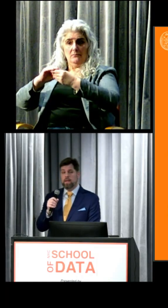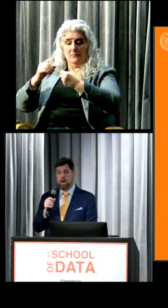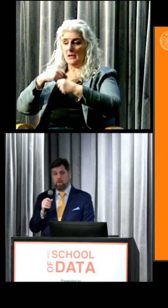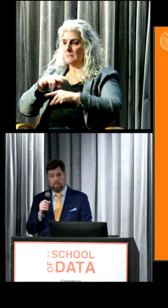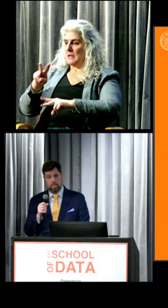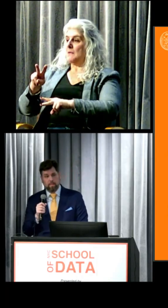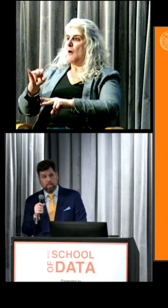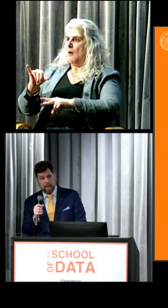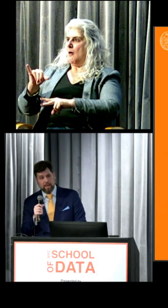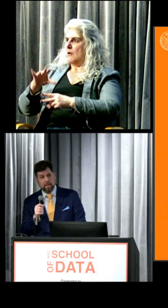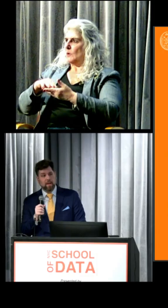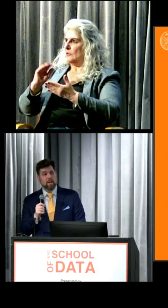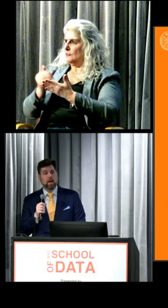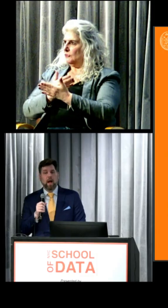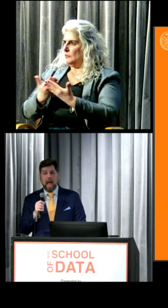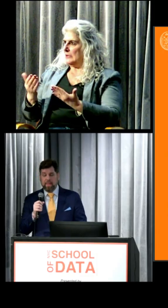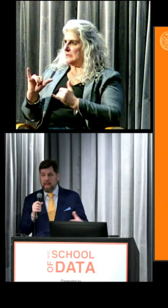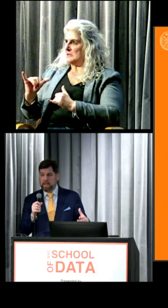appear in the back and set our baseline data.